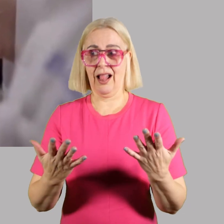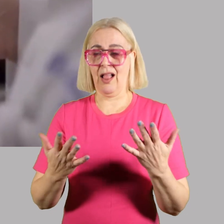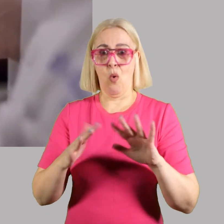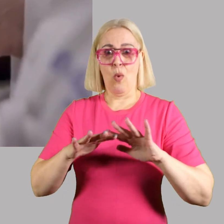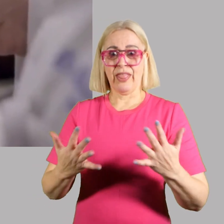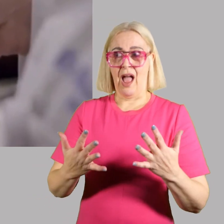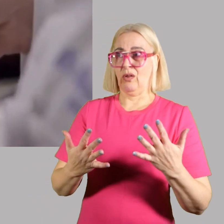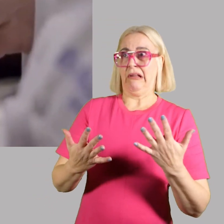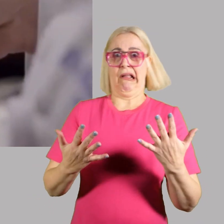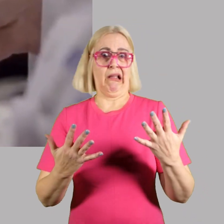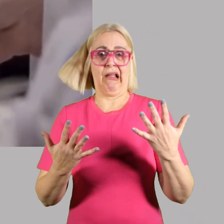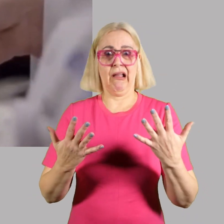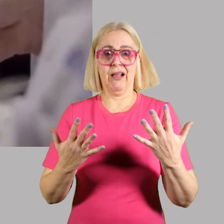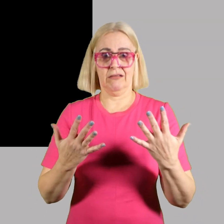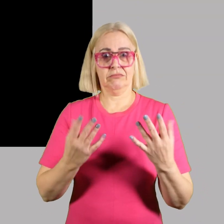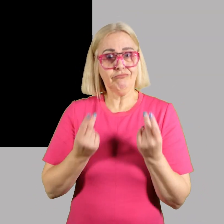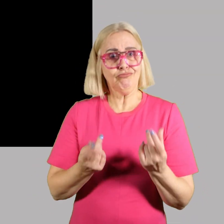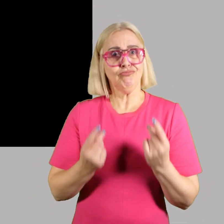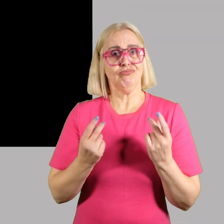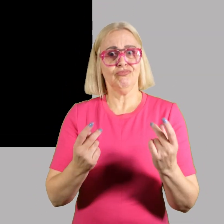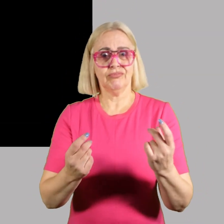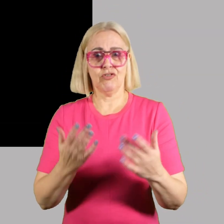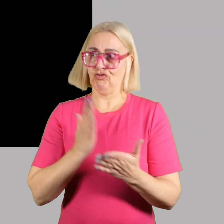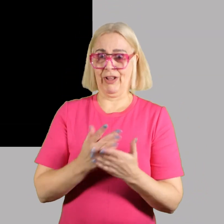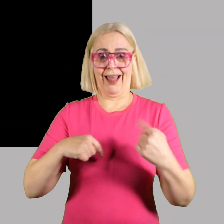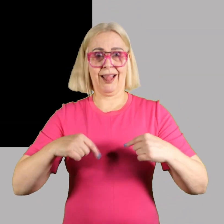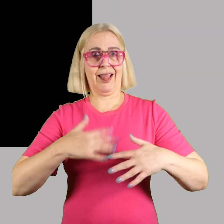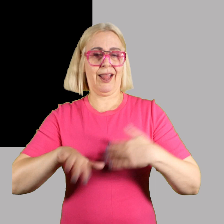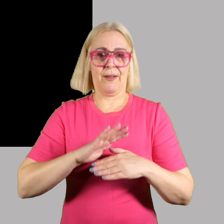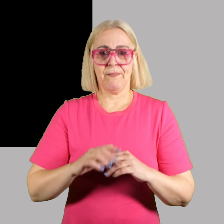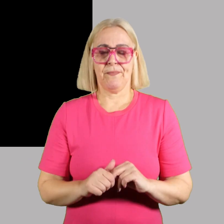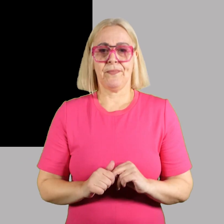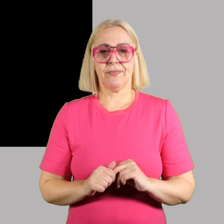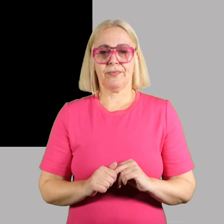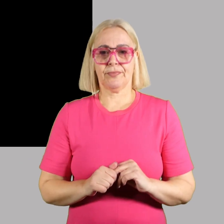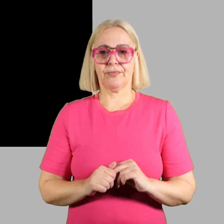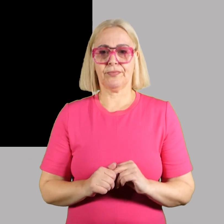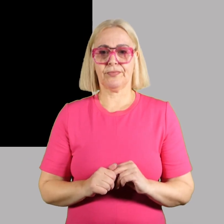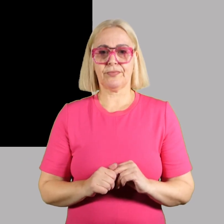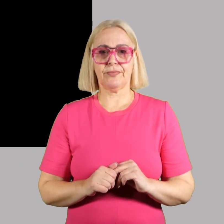an extraordinary tool to decrease distances and to bring the expertise in real time to